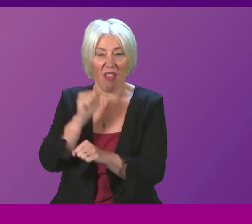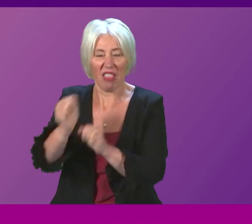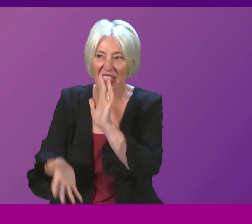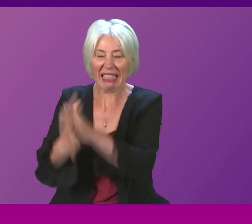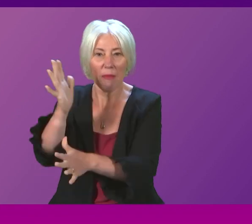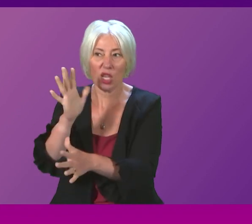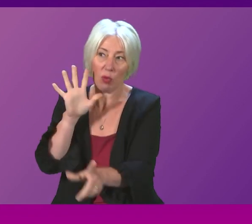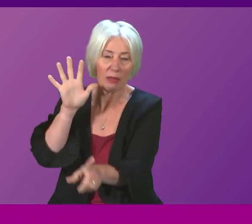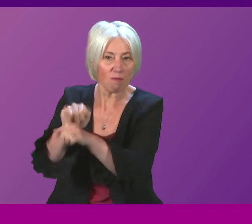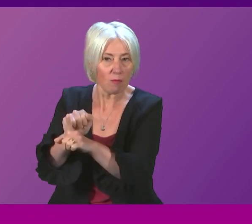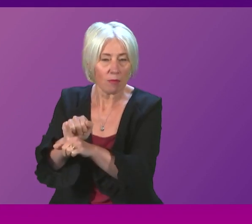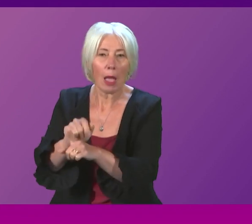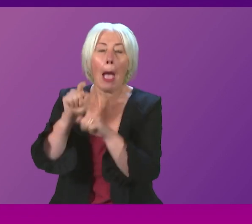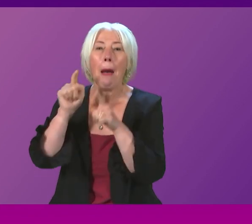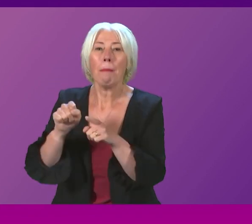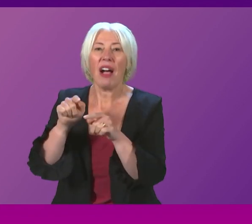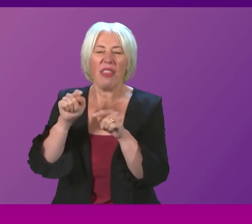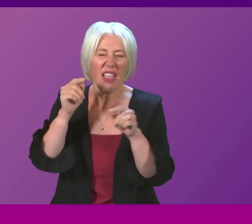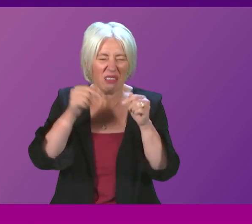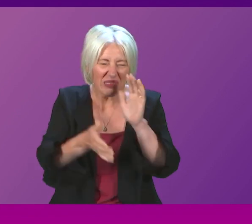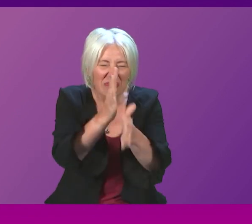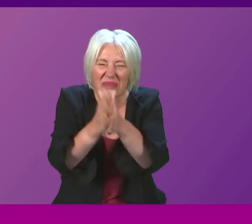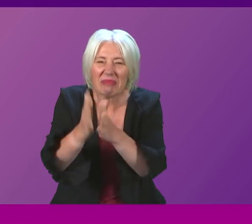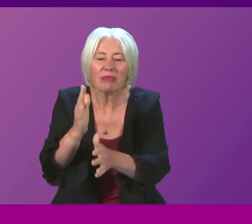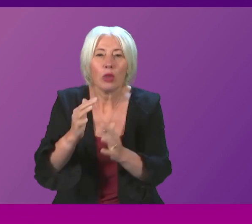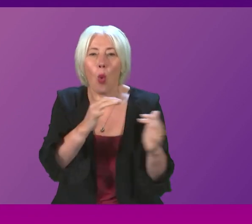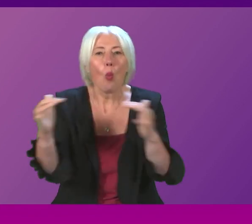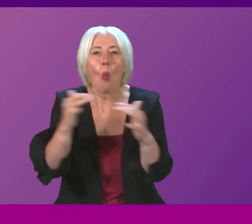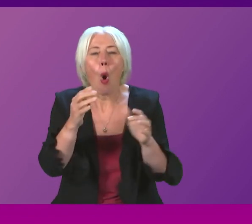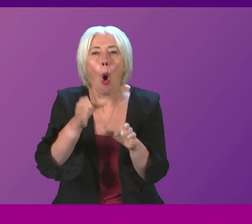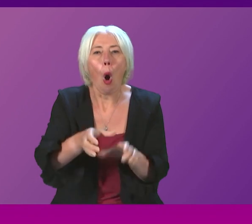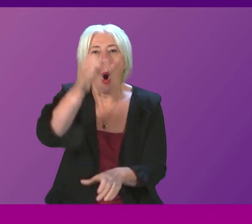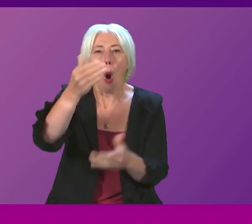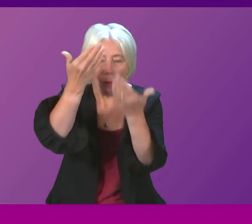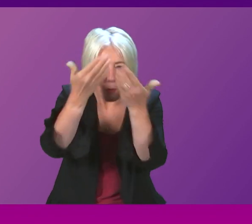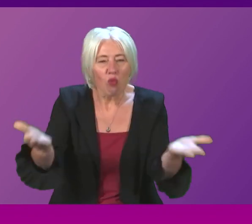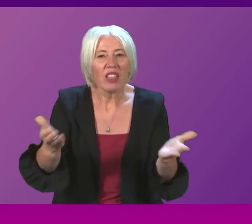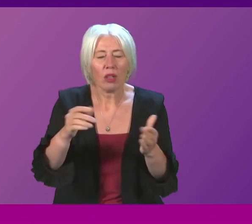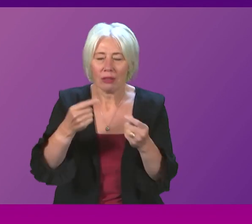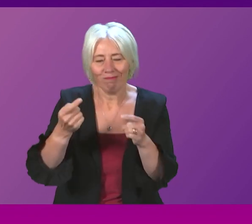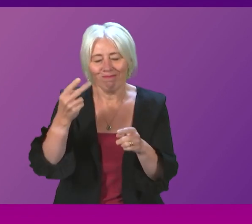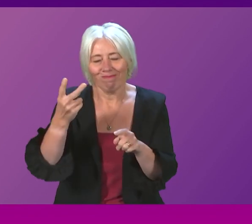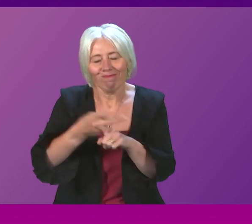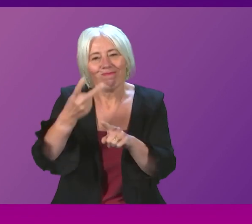Sadly, however, attacks on war memorials are increasing in Scotland. That is why my Scottish Conservative colleague Meghan Gallacher is bringing forward a bill